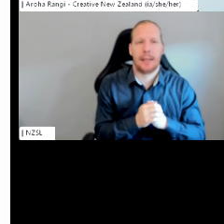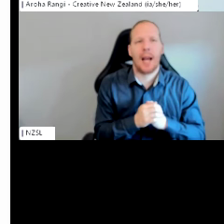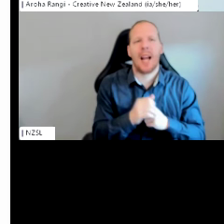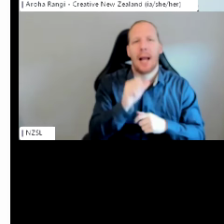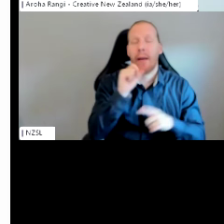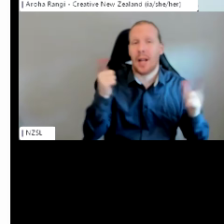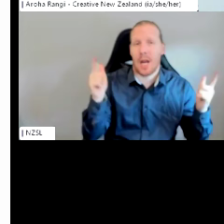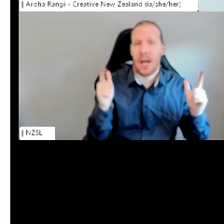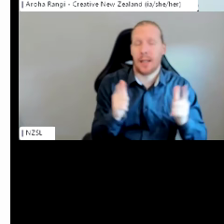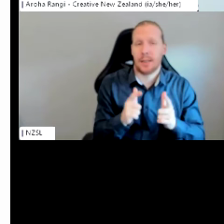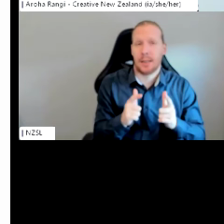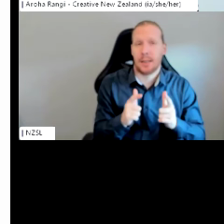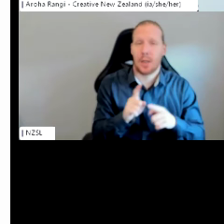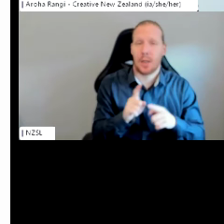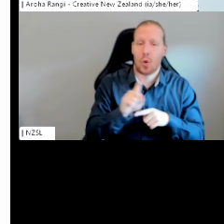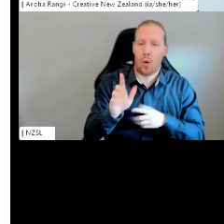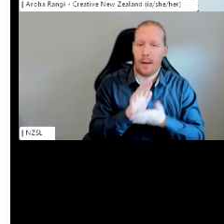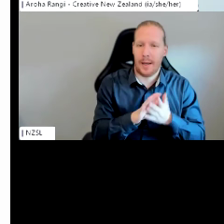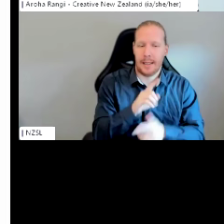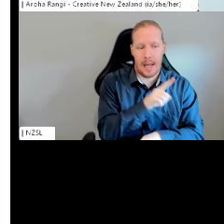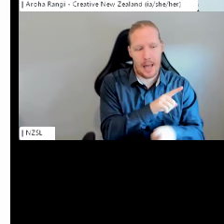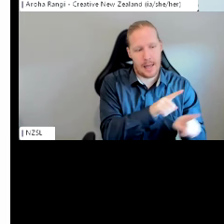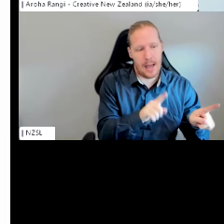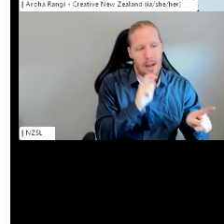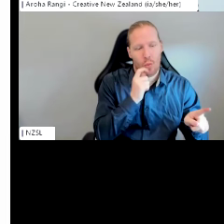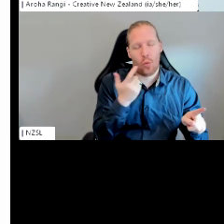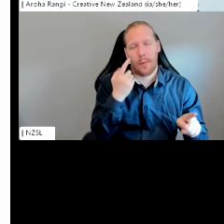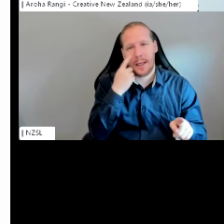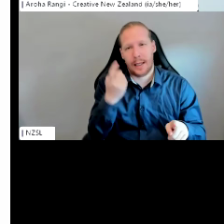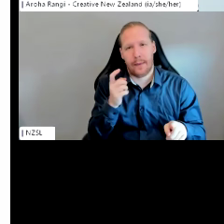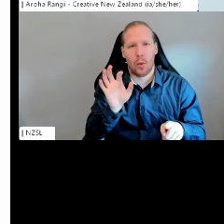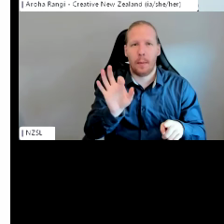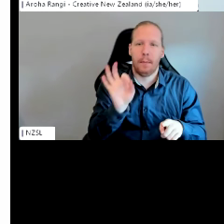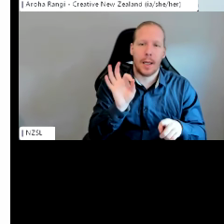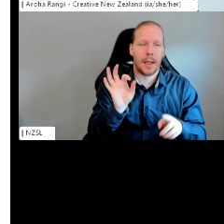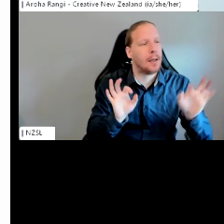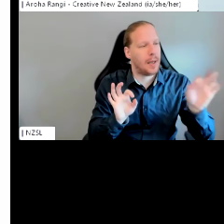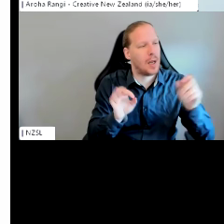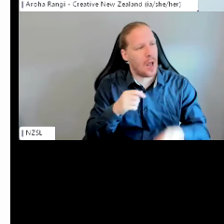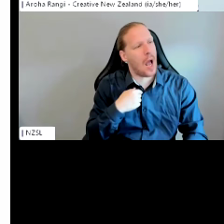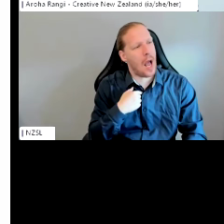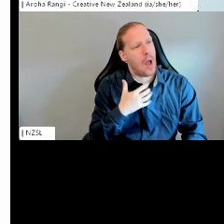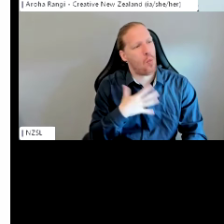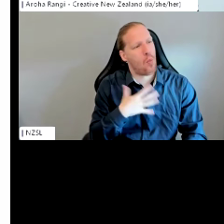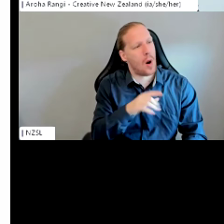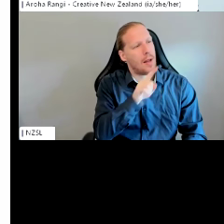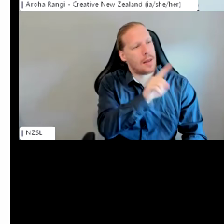in a more careful and a more discerning way. And so their their decision on how on what to attend